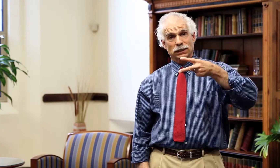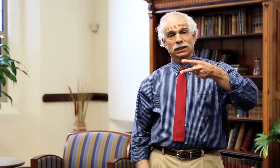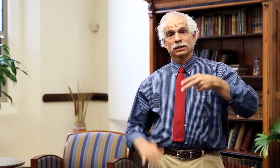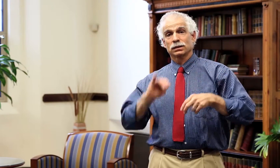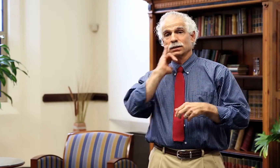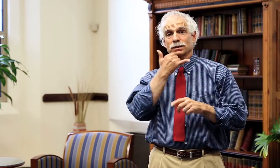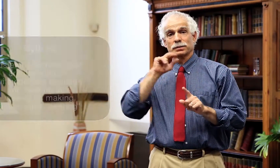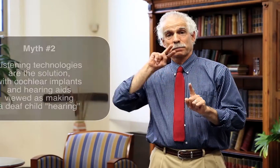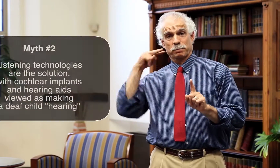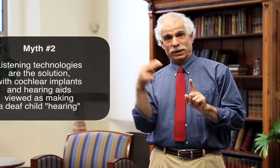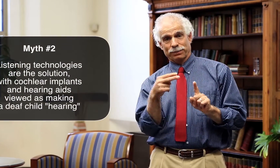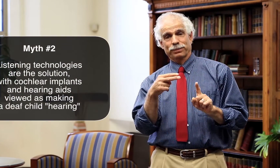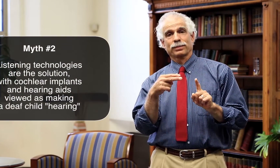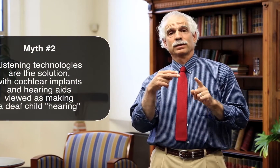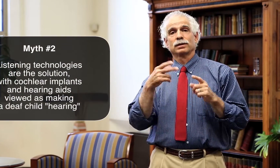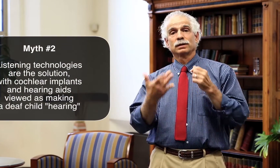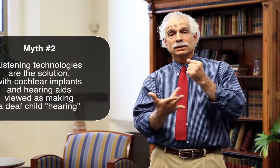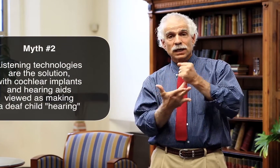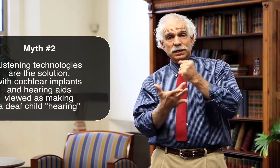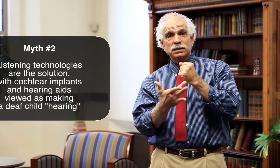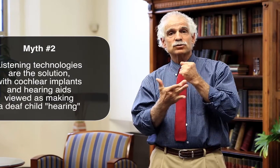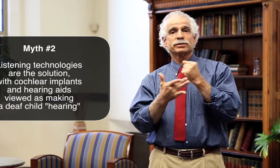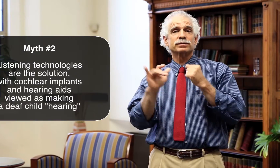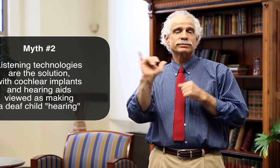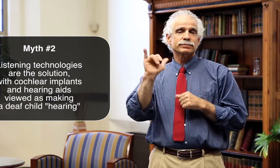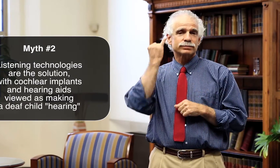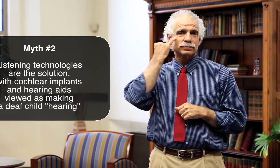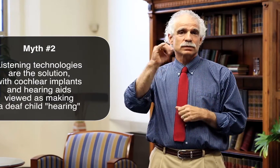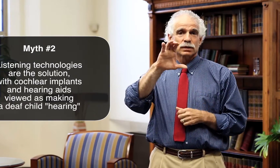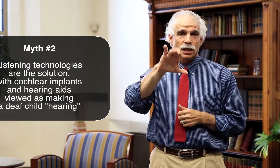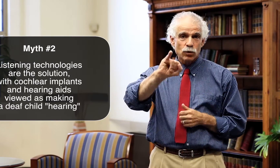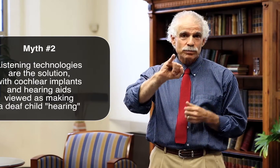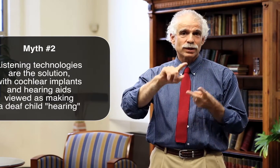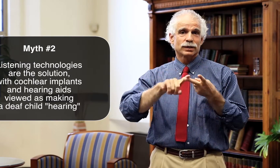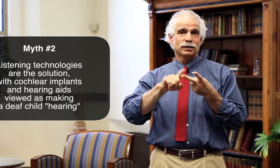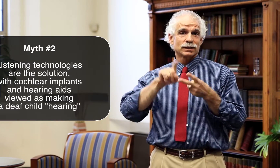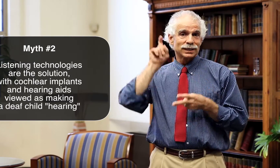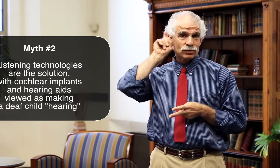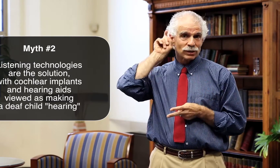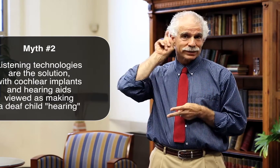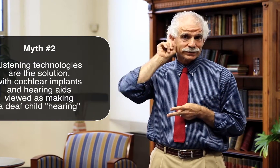The second myth is: Listening technologies such as cochlear implants and hearing aids